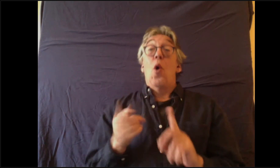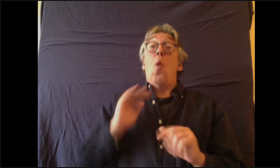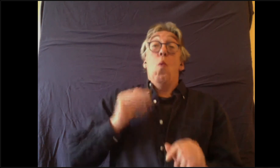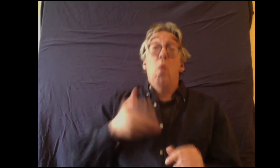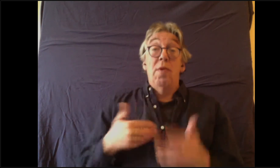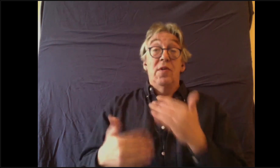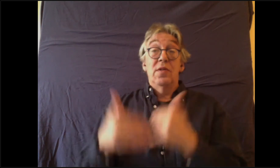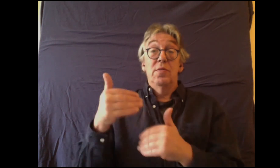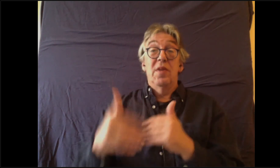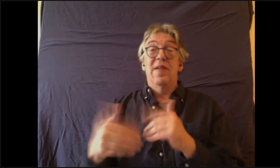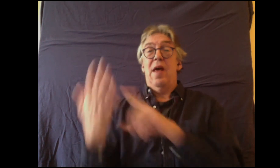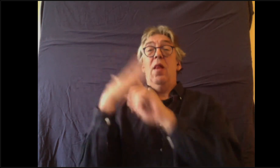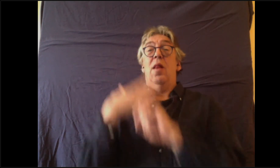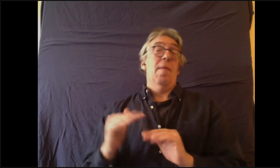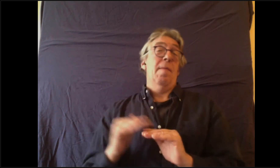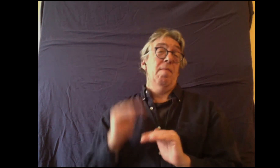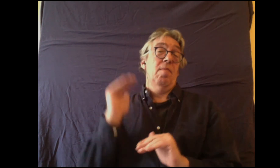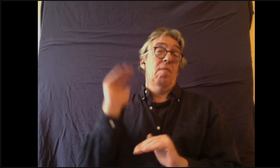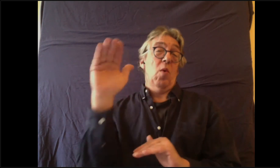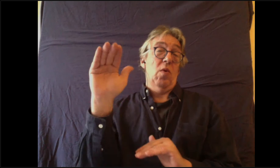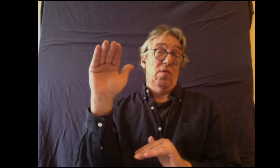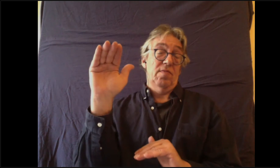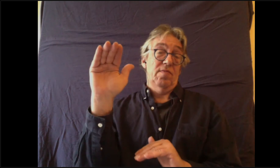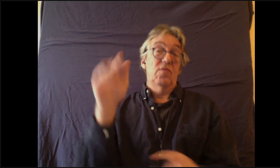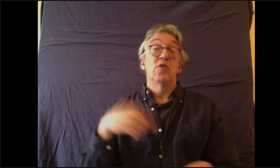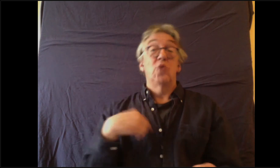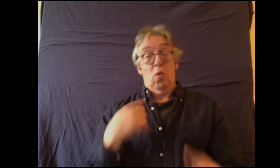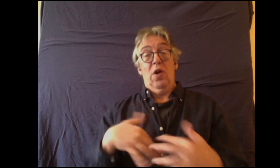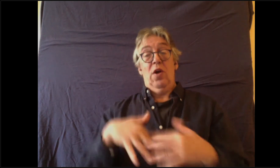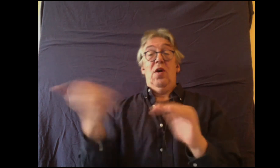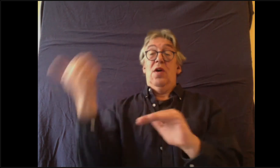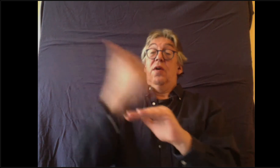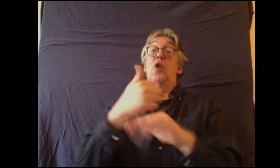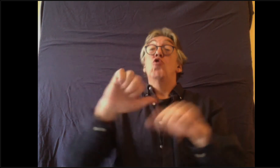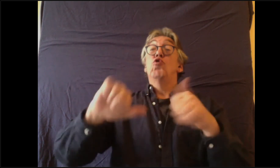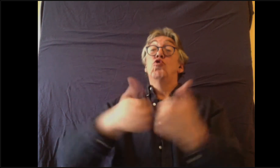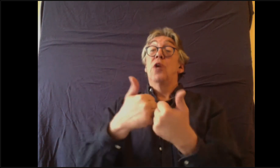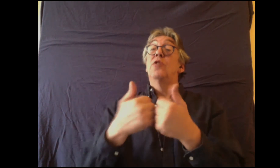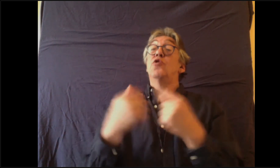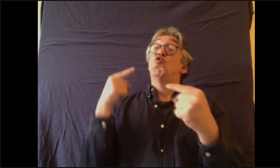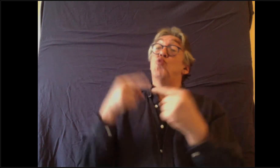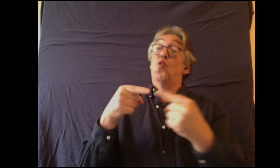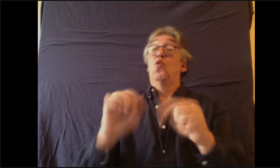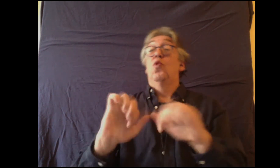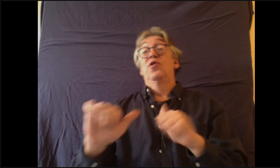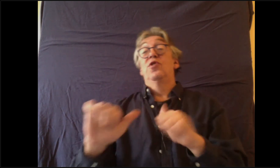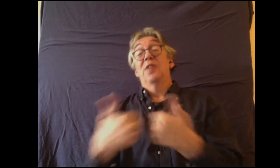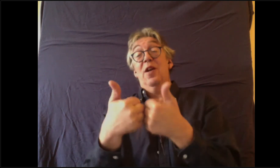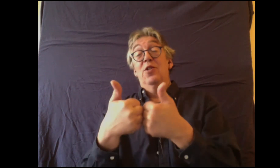This is why WCC brought together women with different disabilities in Kenya